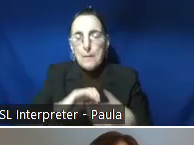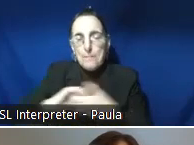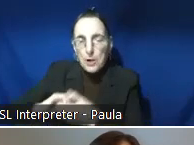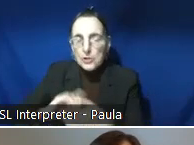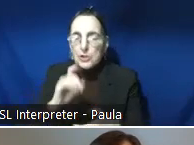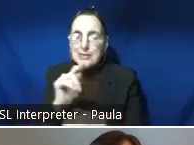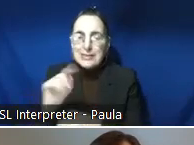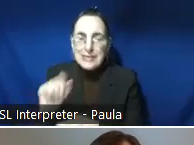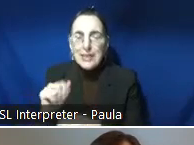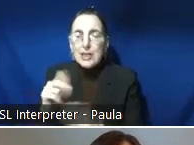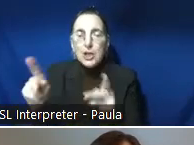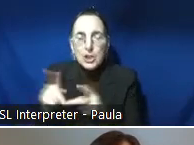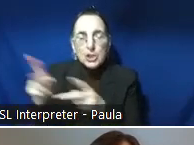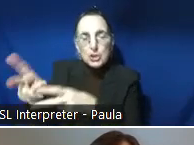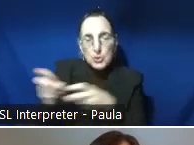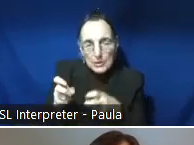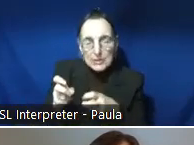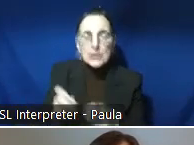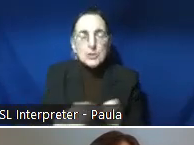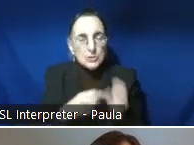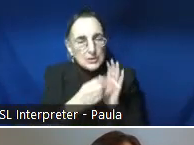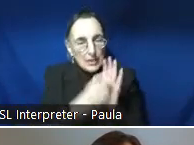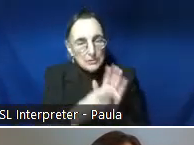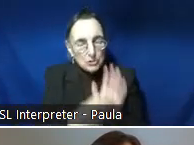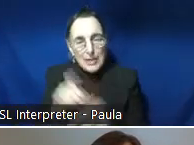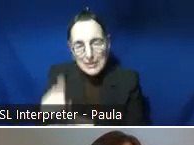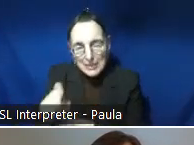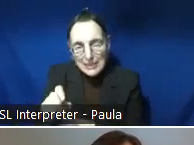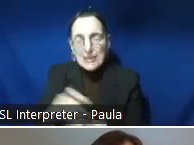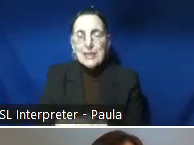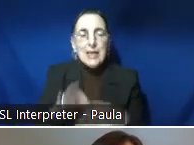collaborative activity, examples, and how-to tips.